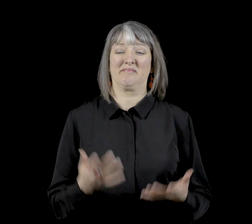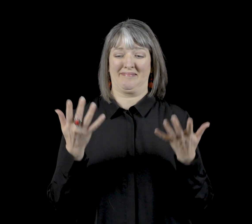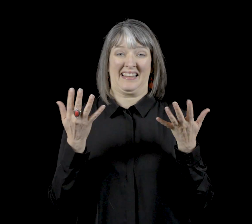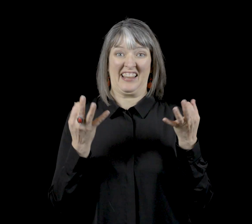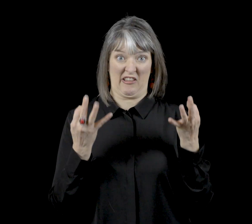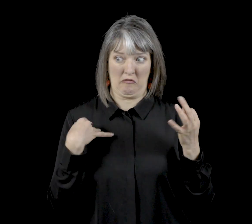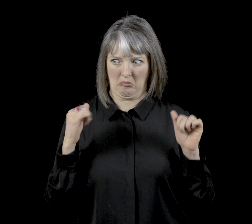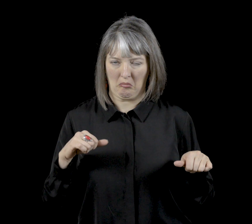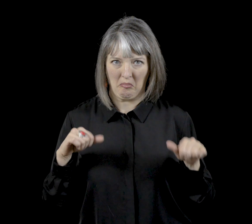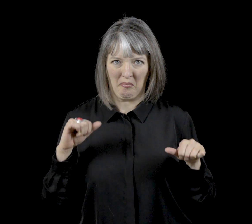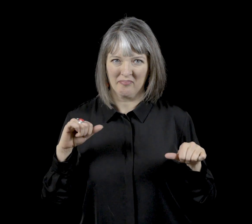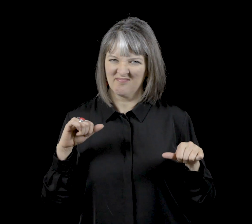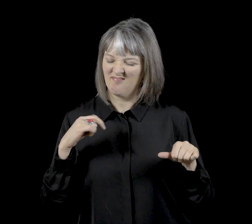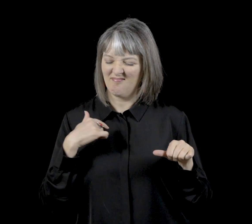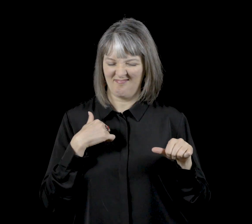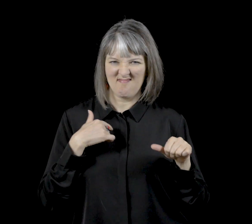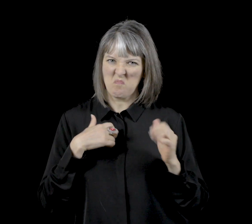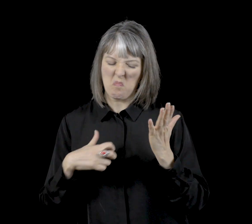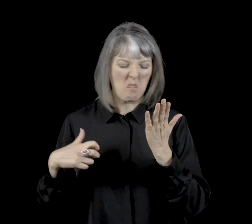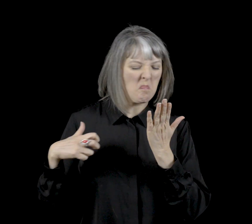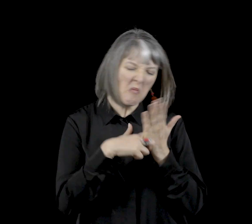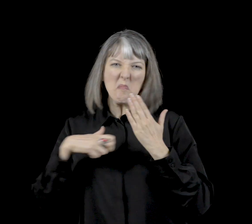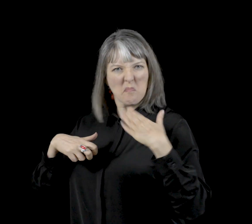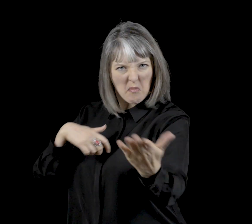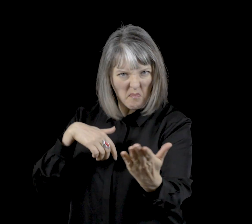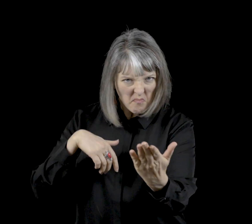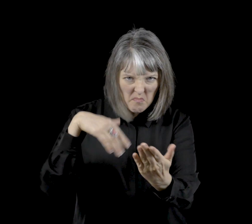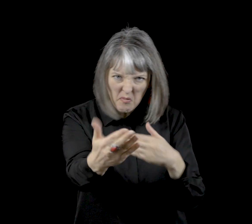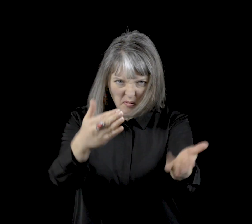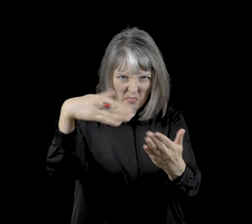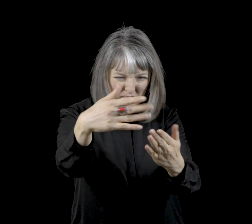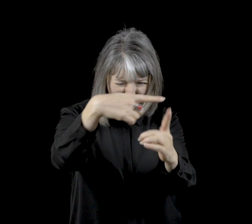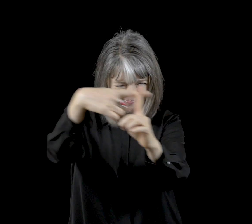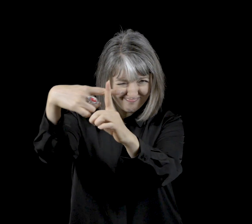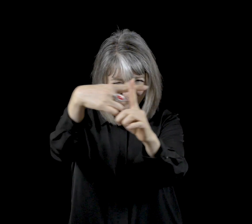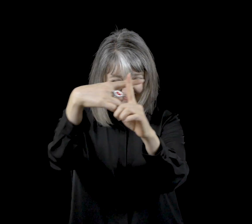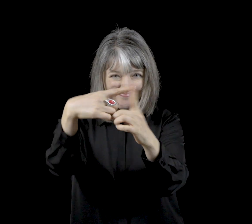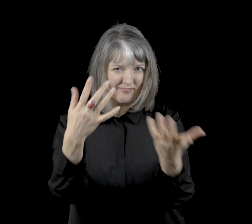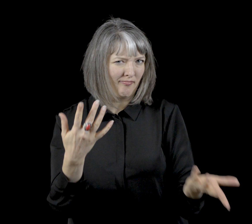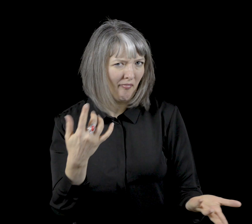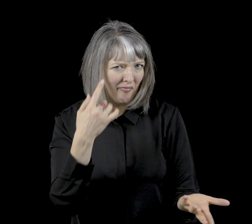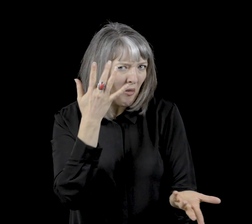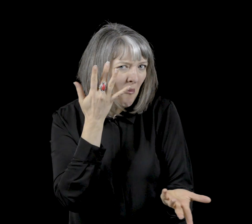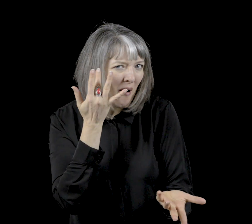If it was possible I would be tossing out these positive tickets for you guys are my hero.